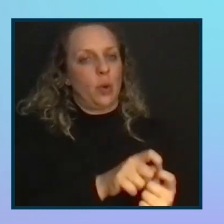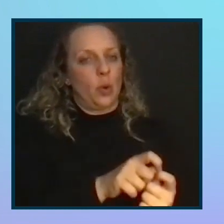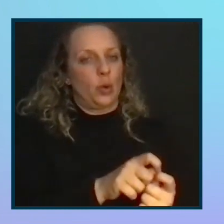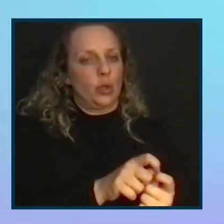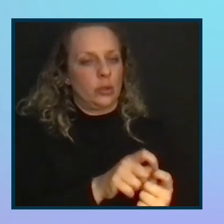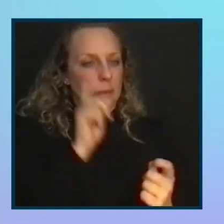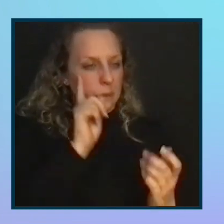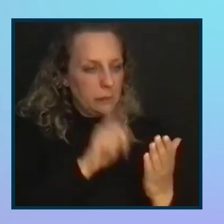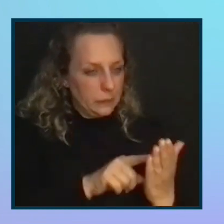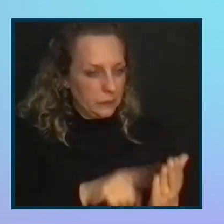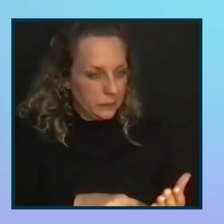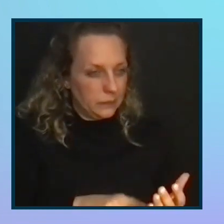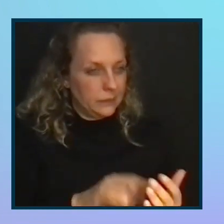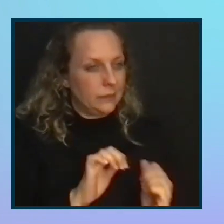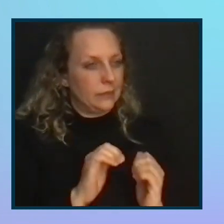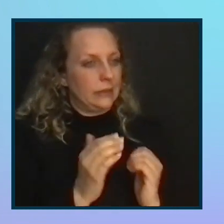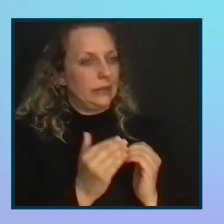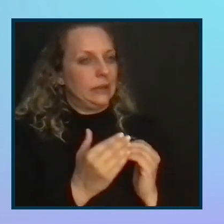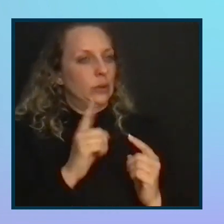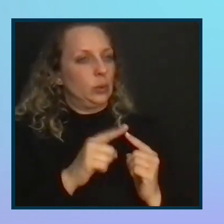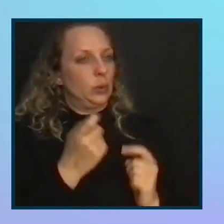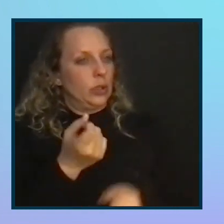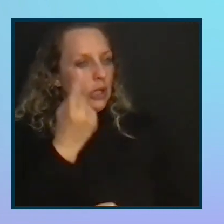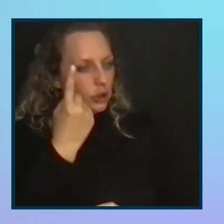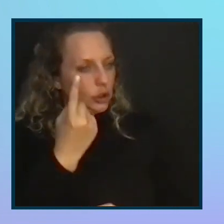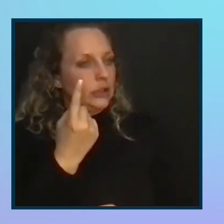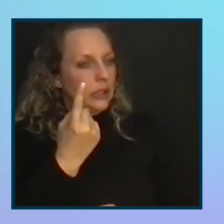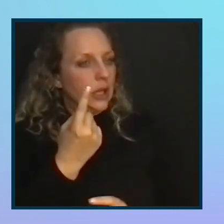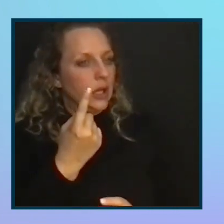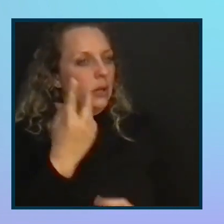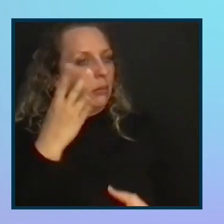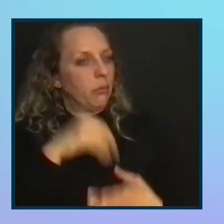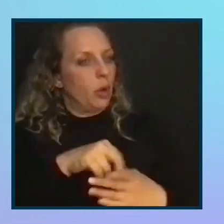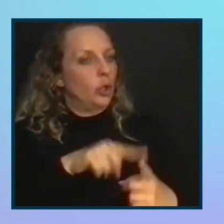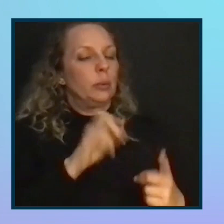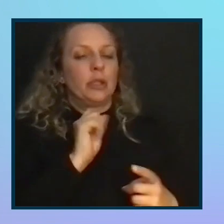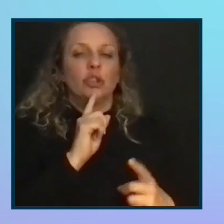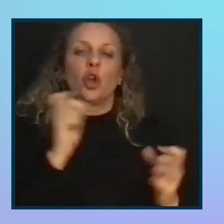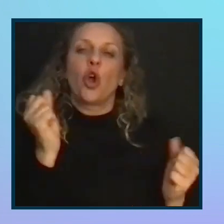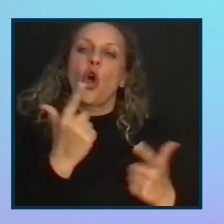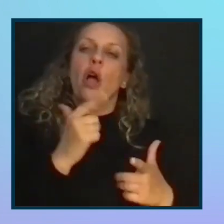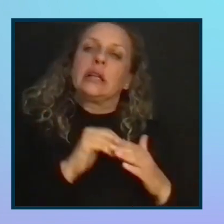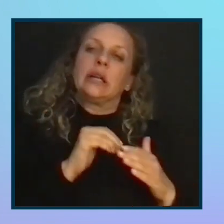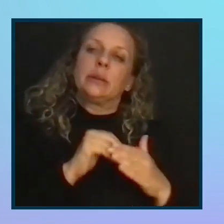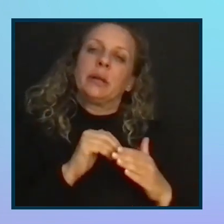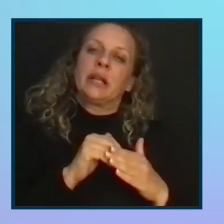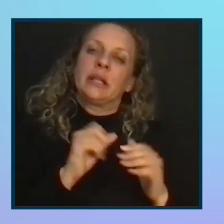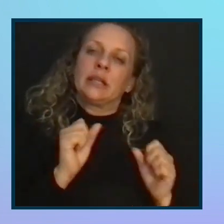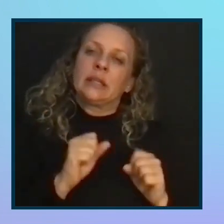and comprehensive aspect to ensure that all accessibility requirements